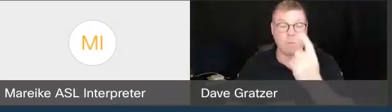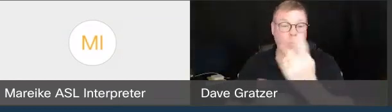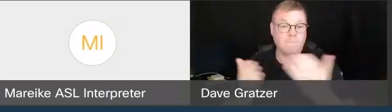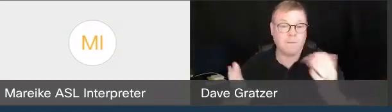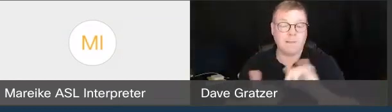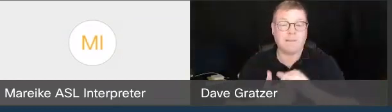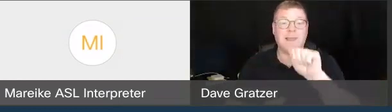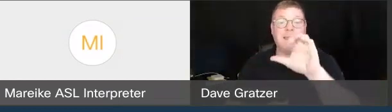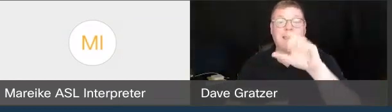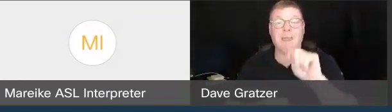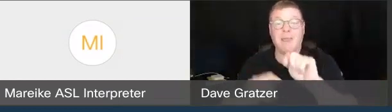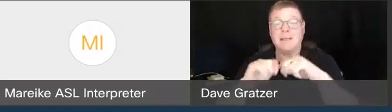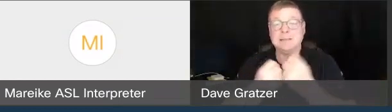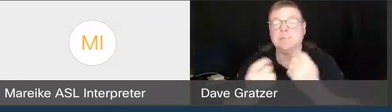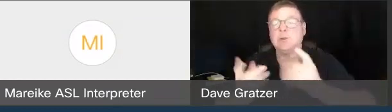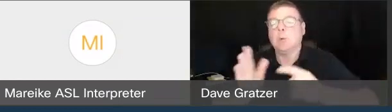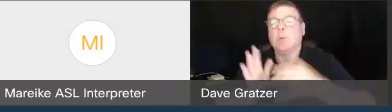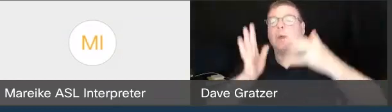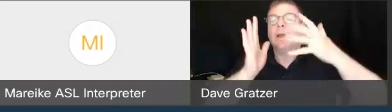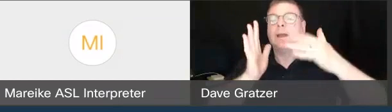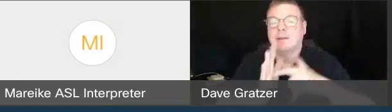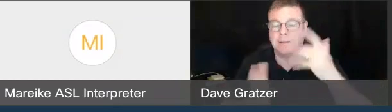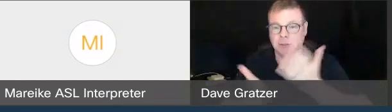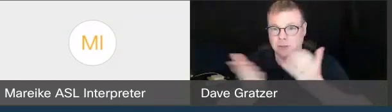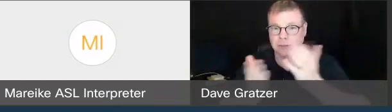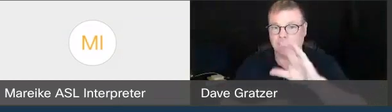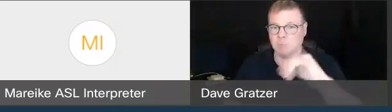is occasionally serving someone with justice involvement, although I don't know how typical